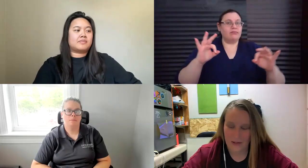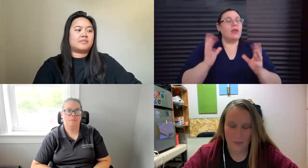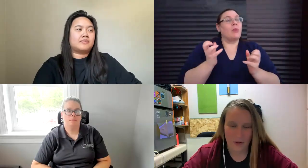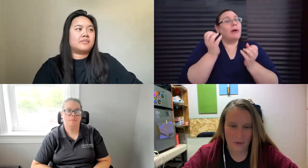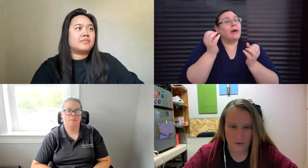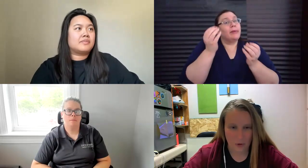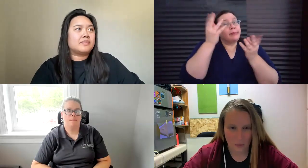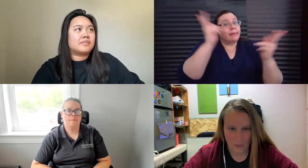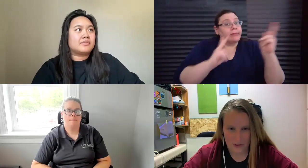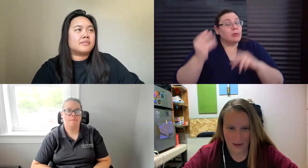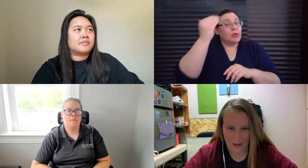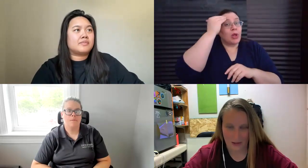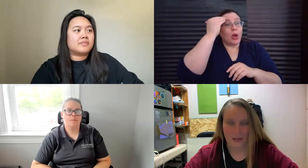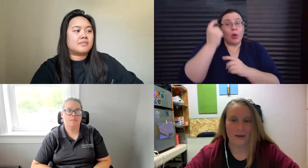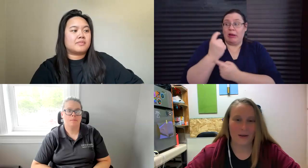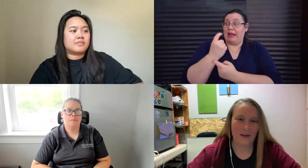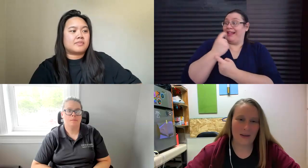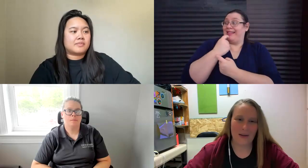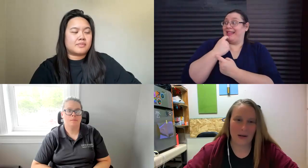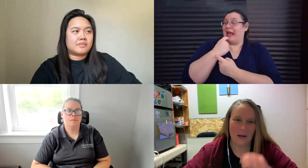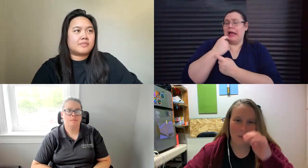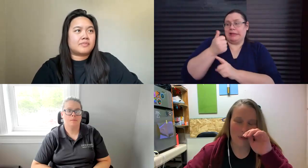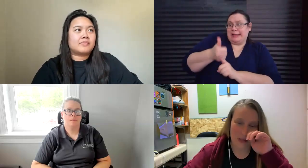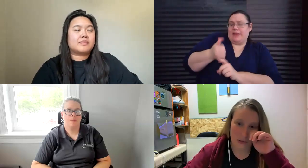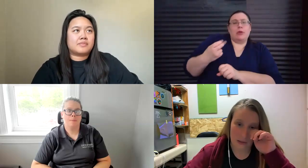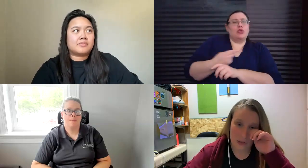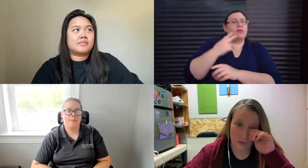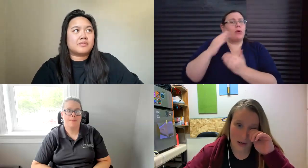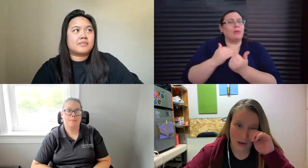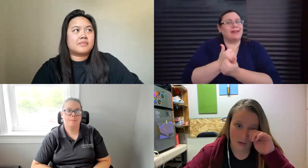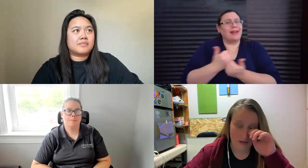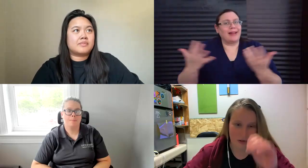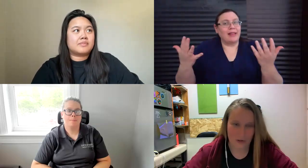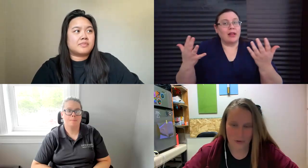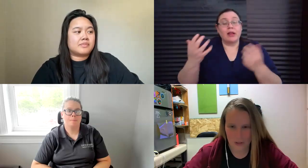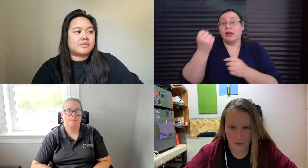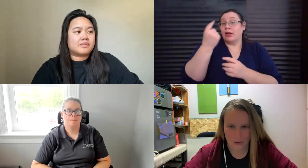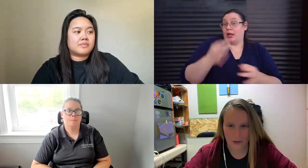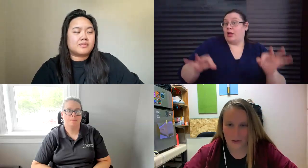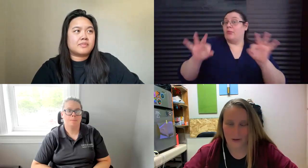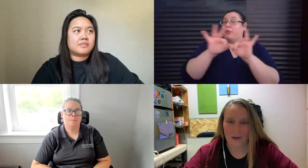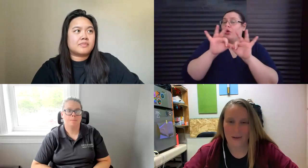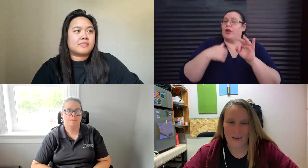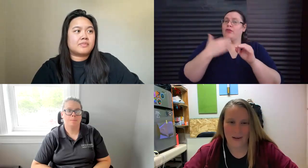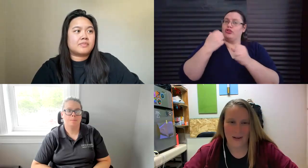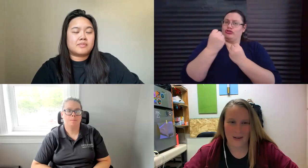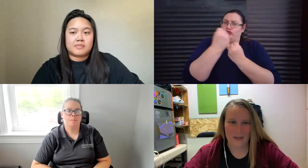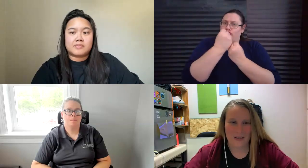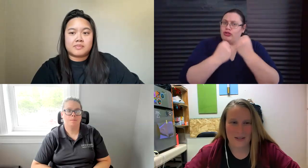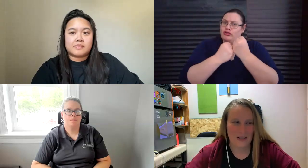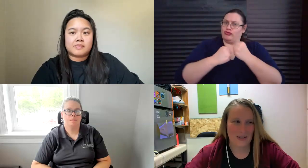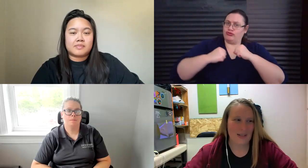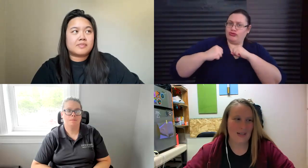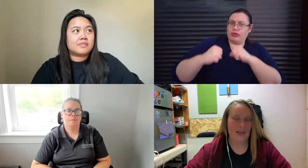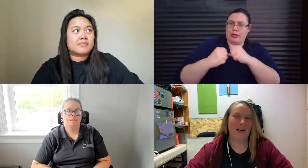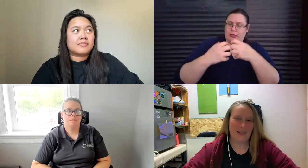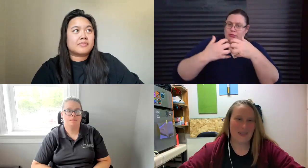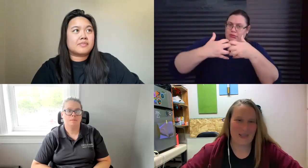can be used for almost anything, as long as you have structural integrity and, yeah.